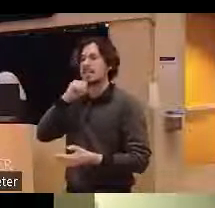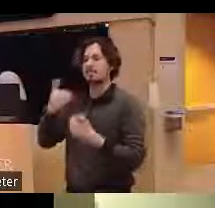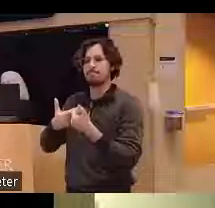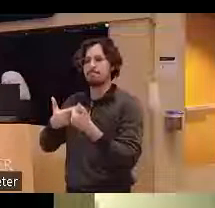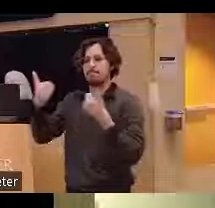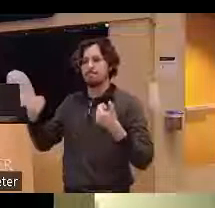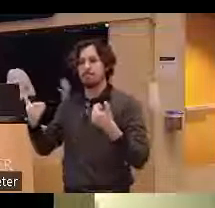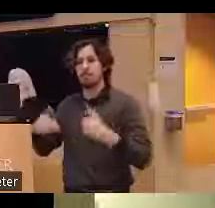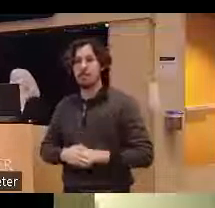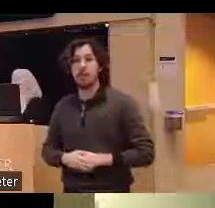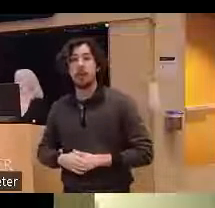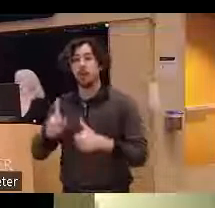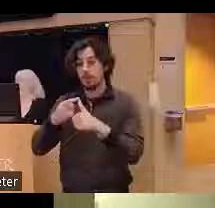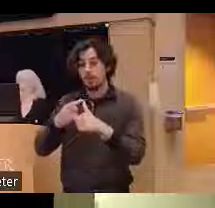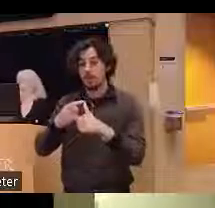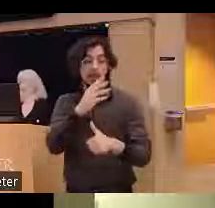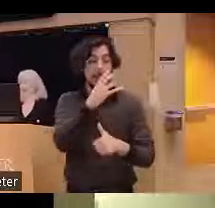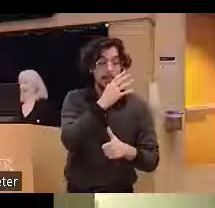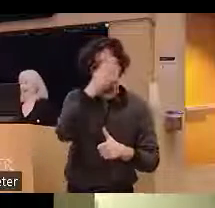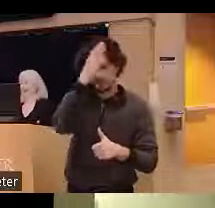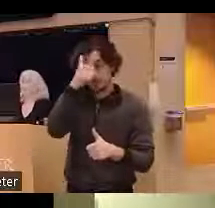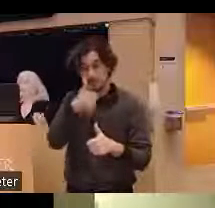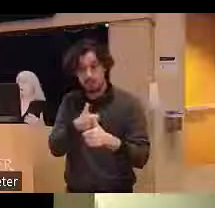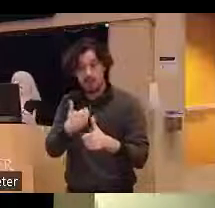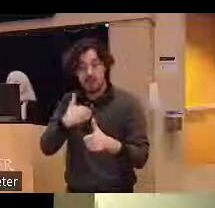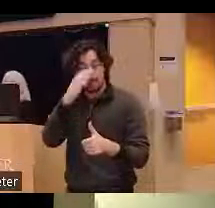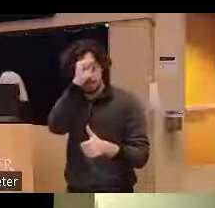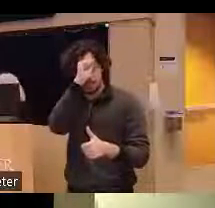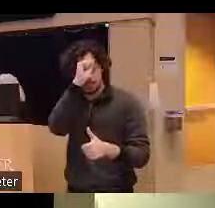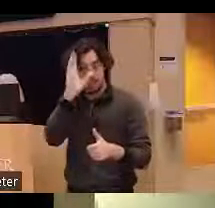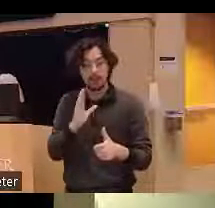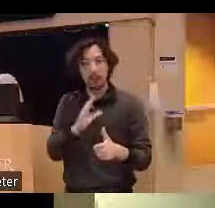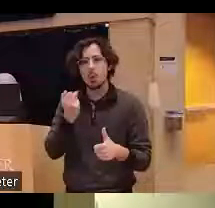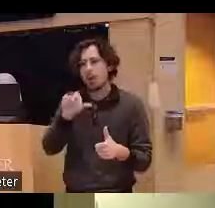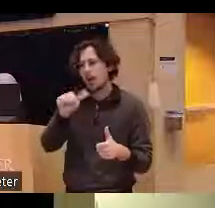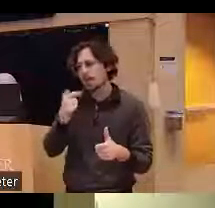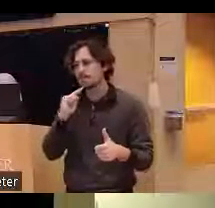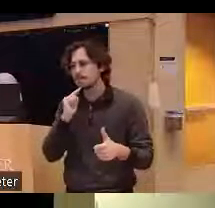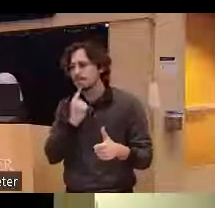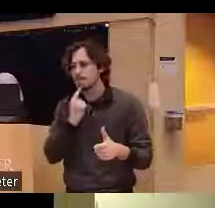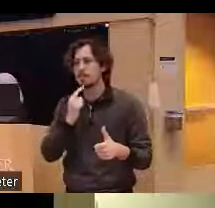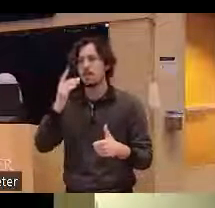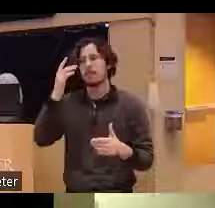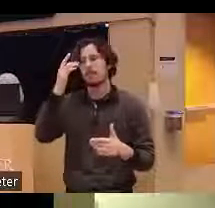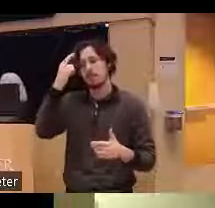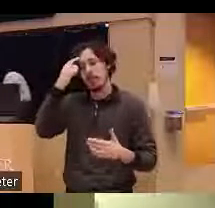mom or dad have schizophrenia or perhaps another serious mental illness in fact that was related